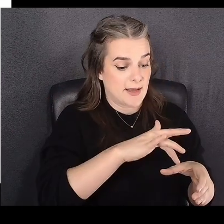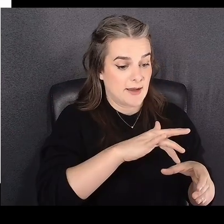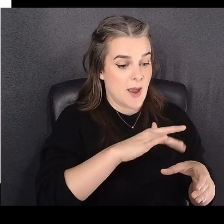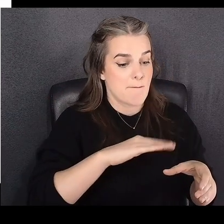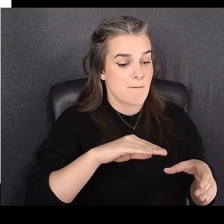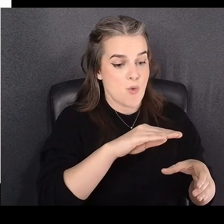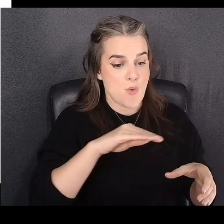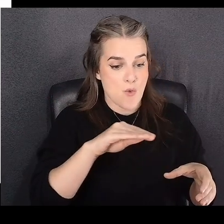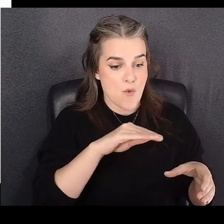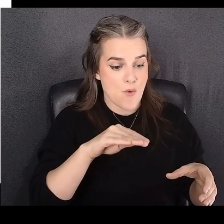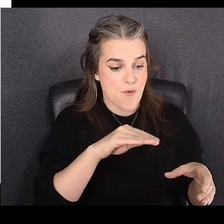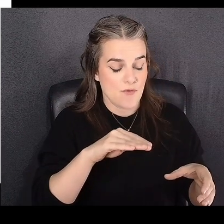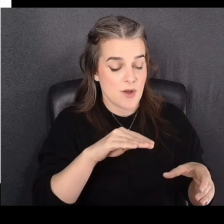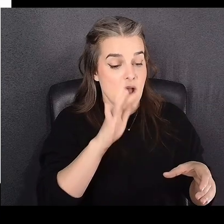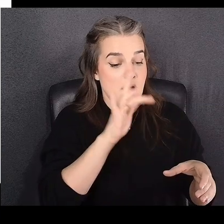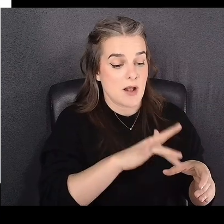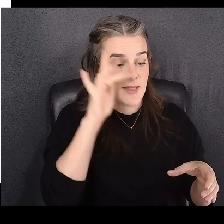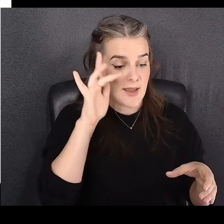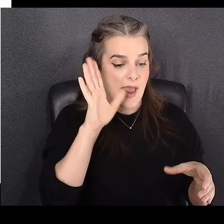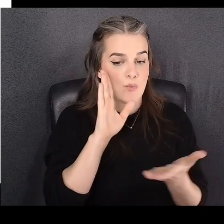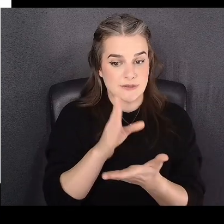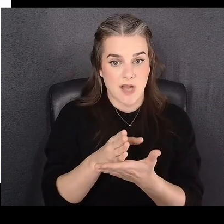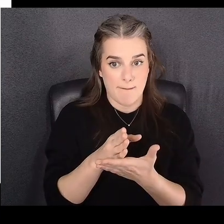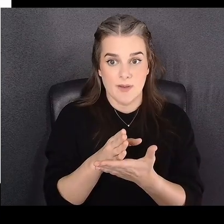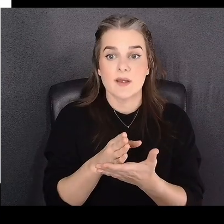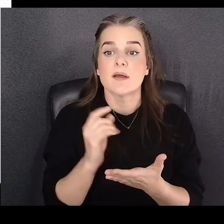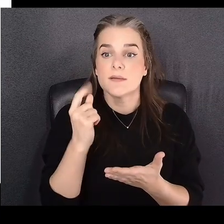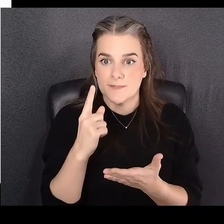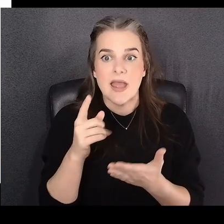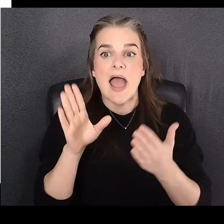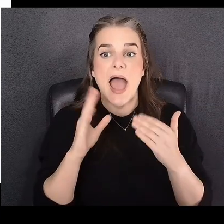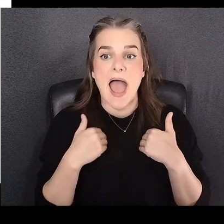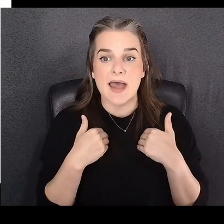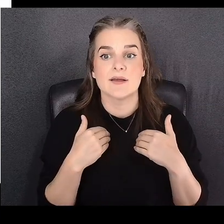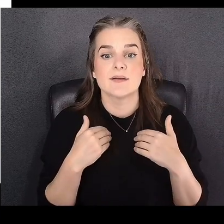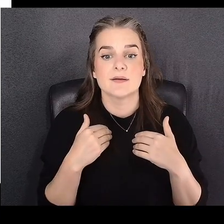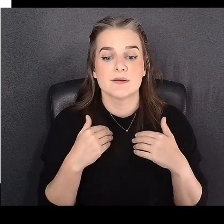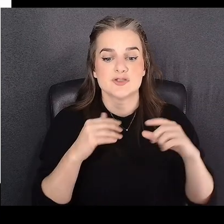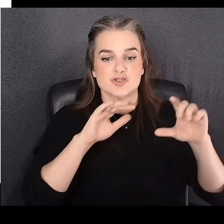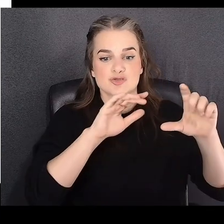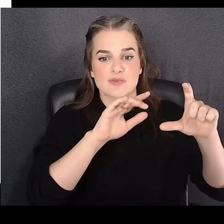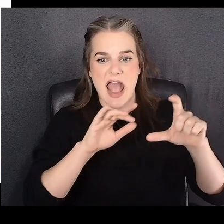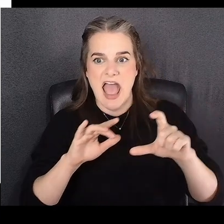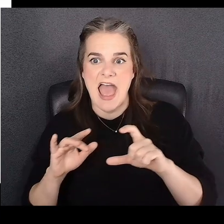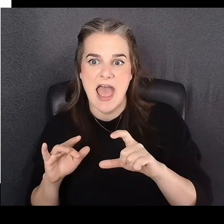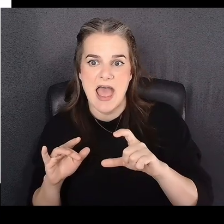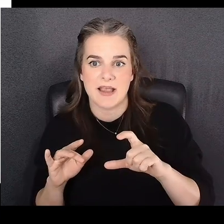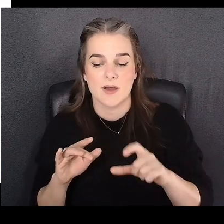had a drag for a paintbrush. We incorporated Corel paint program that let them have a variety of different brush styles